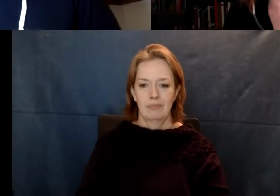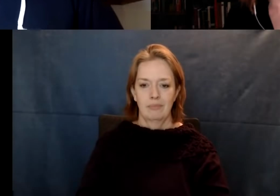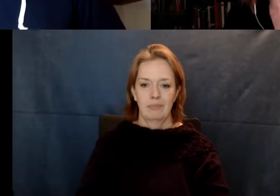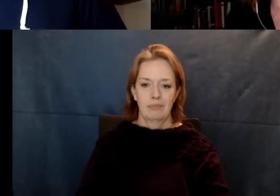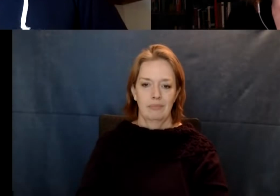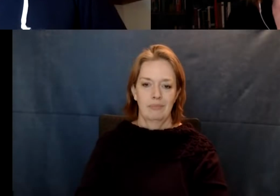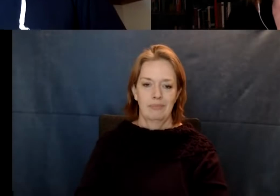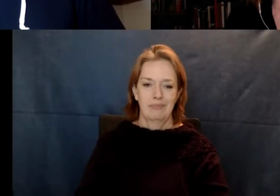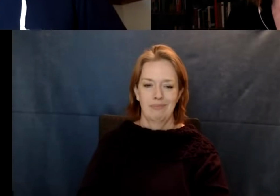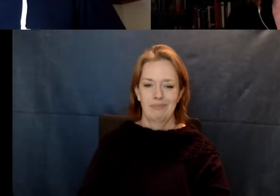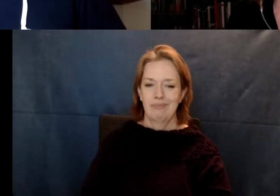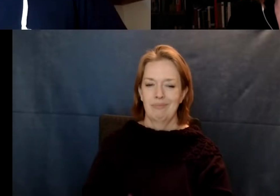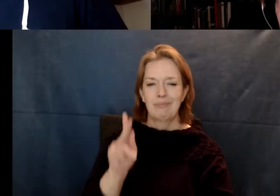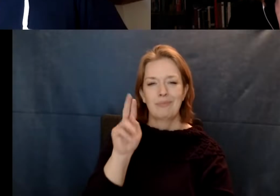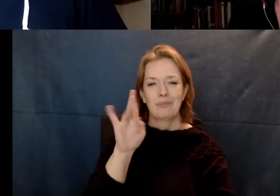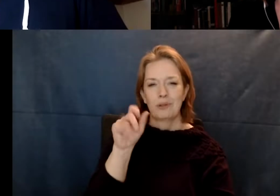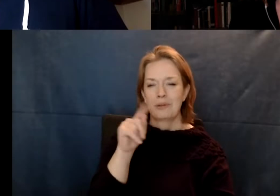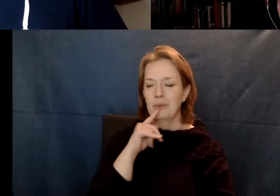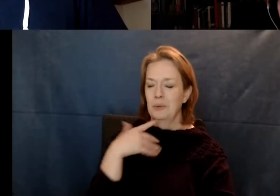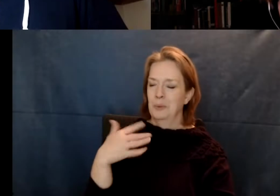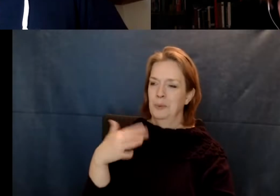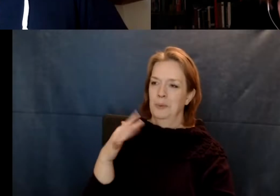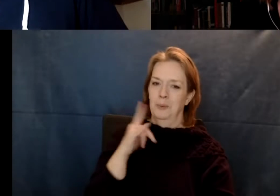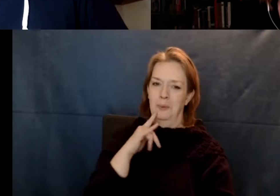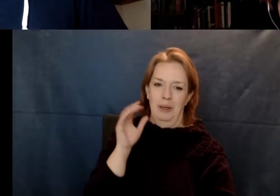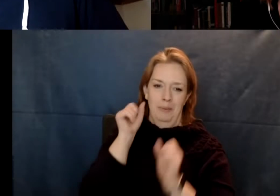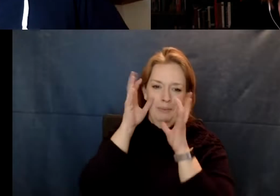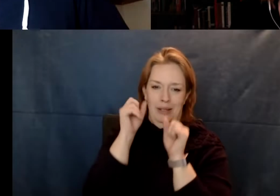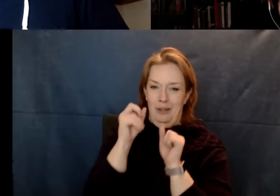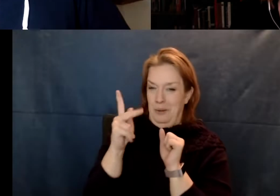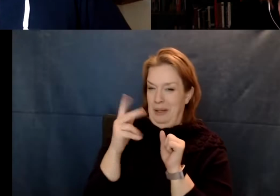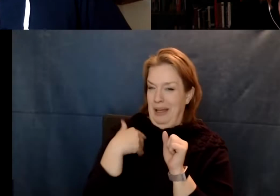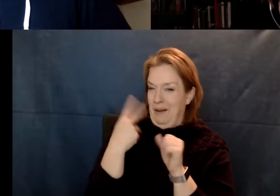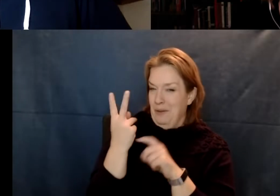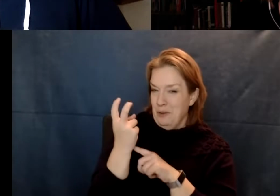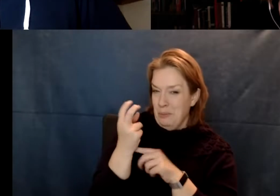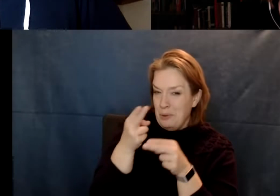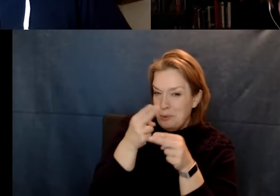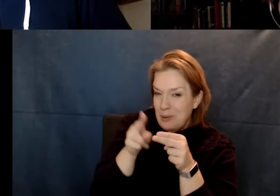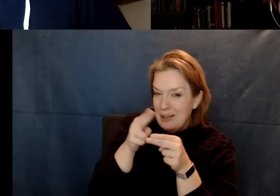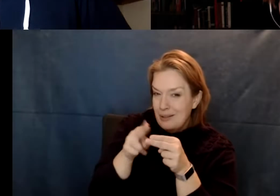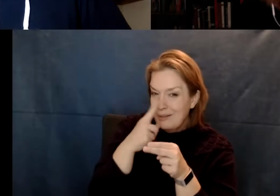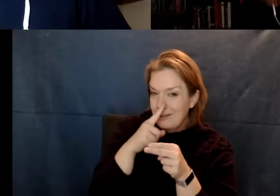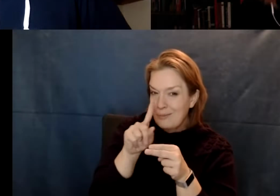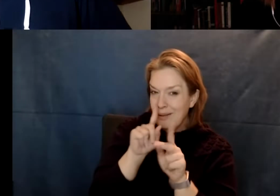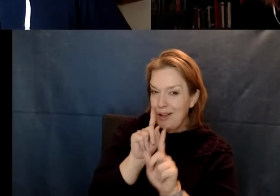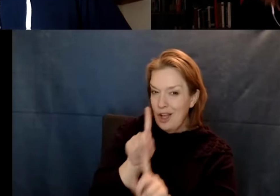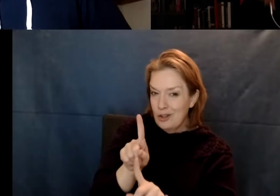Okay, I've got two more quick questions if you're willing to answer those and then just